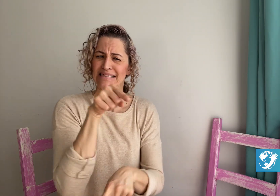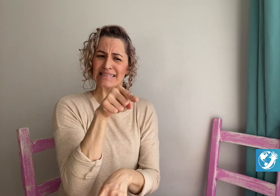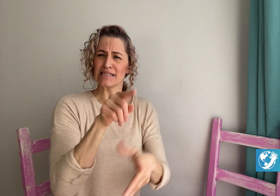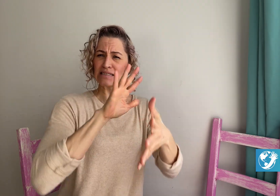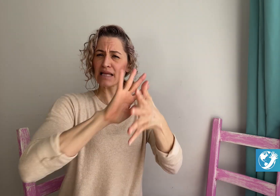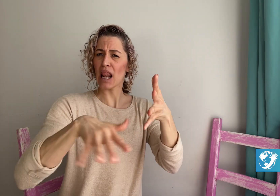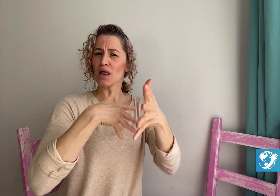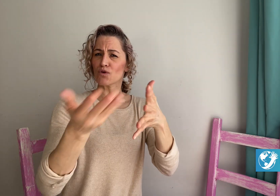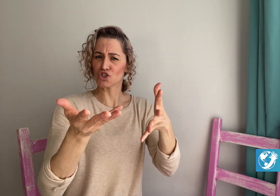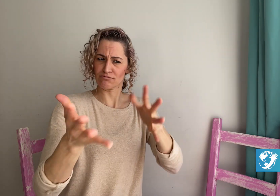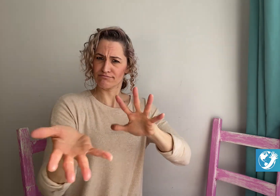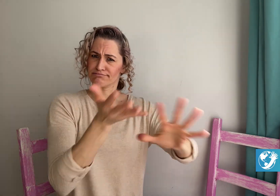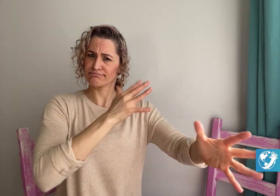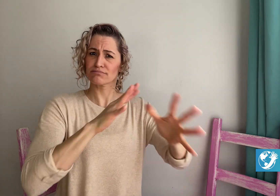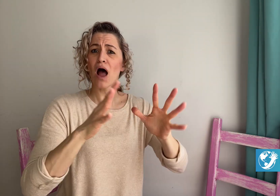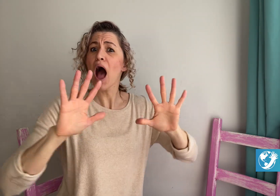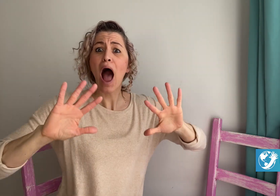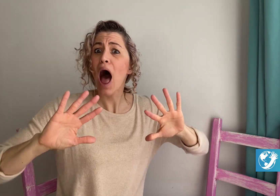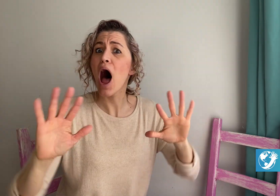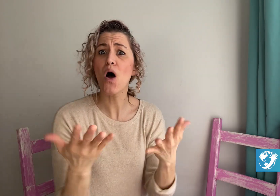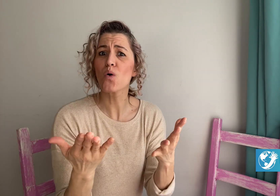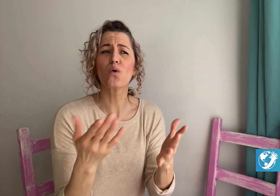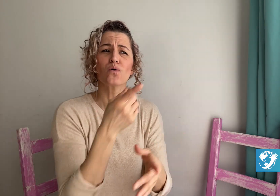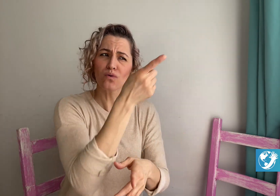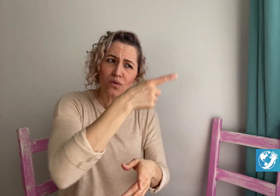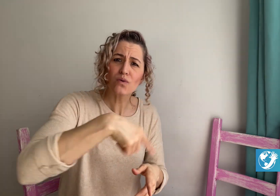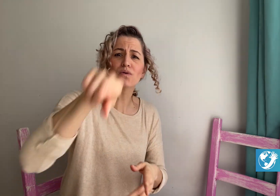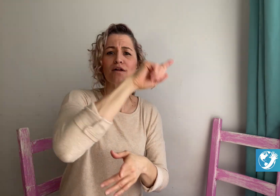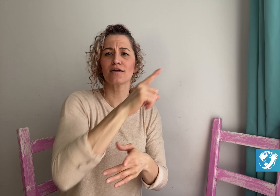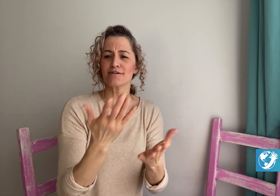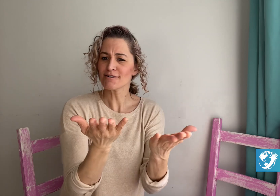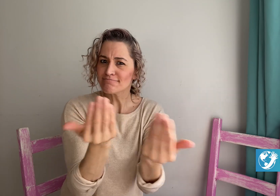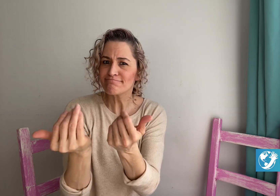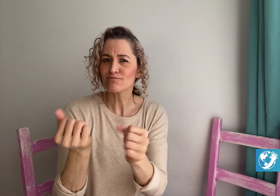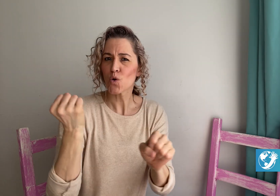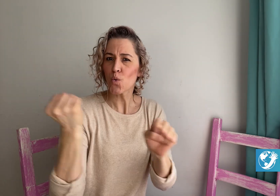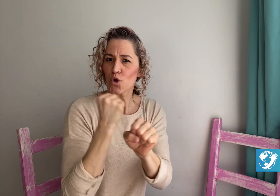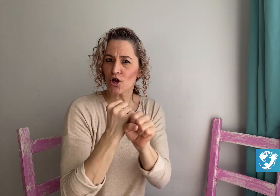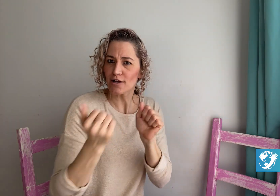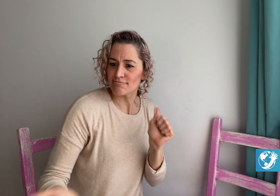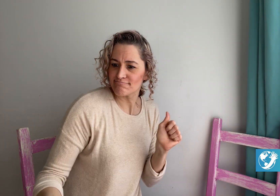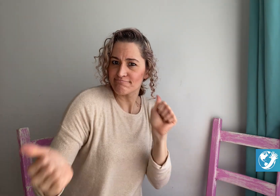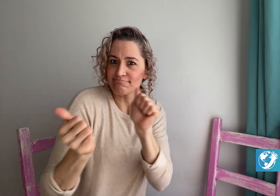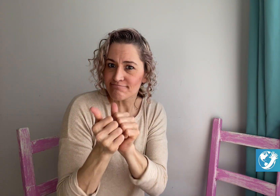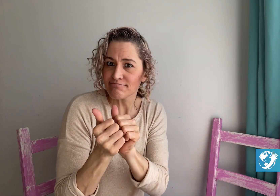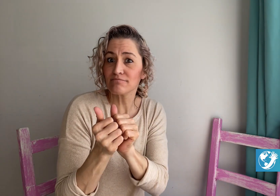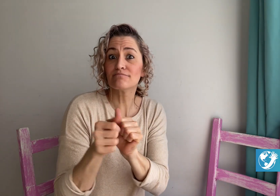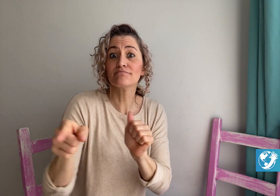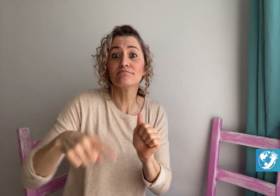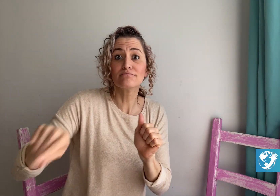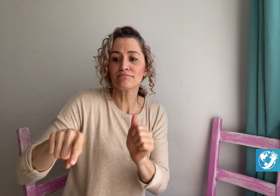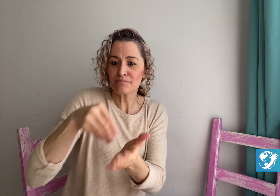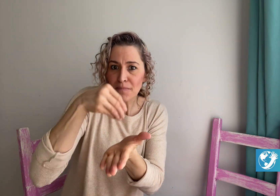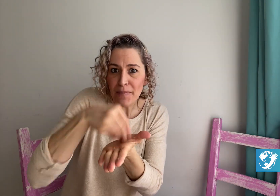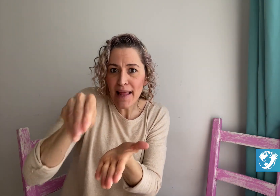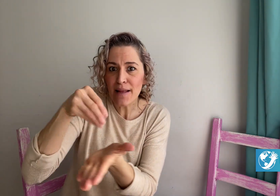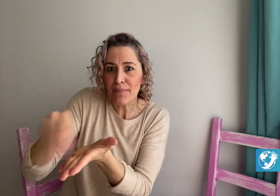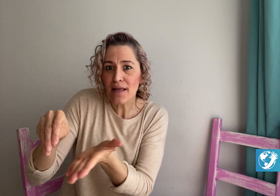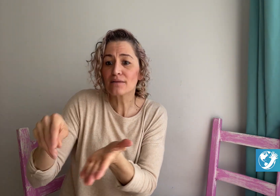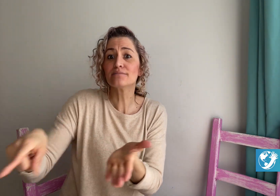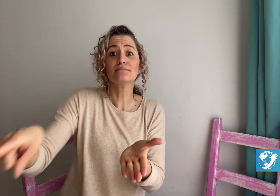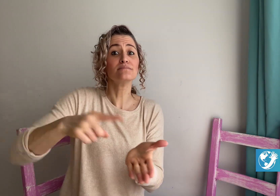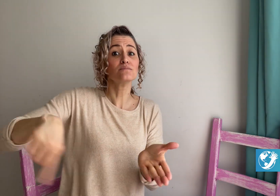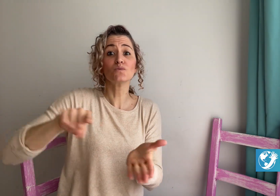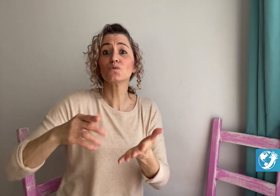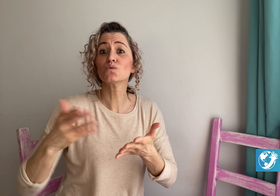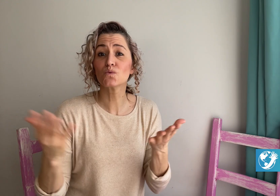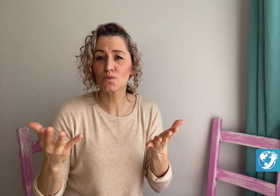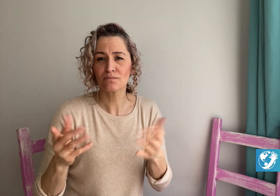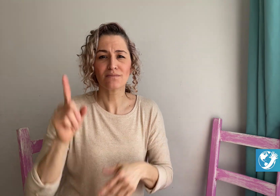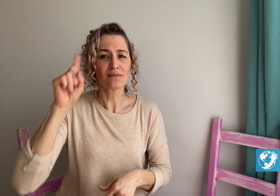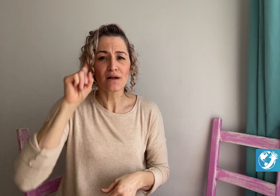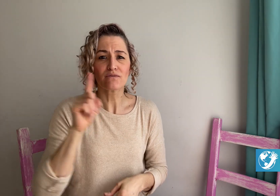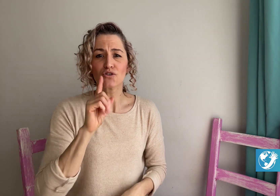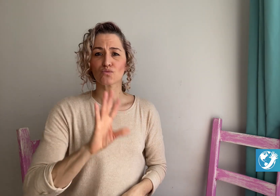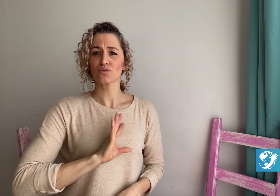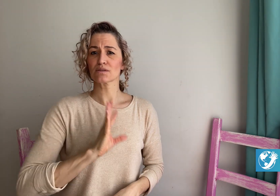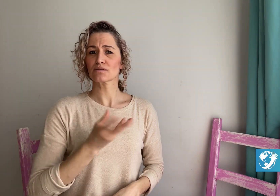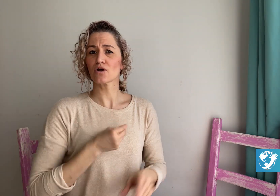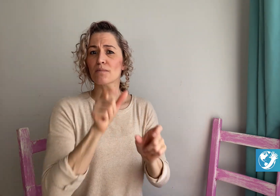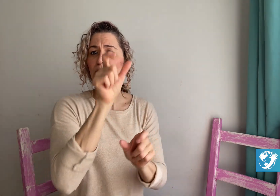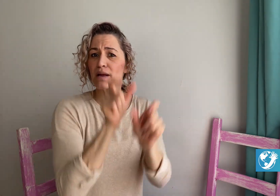and paying - Deaf transgender people to provide workshops,